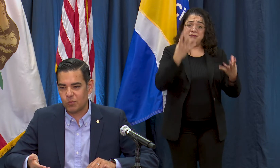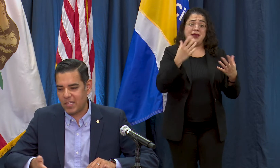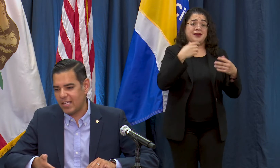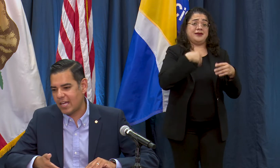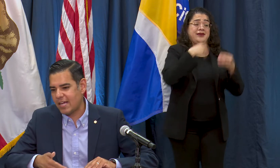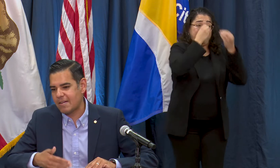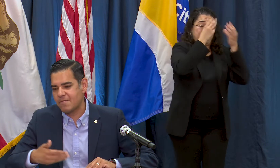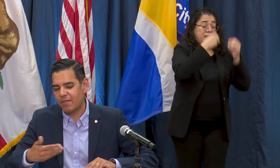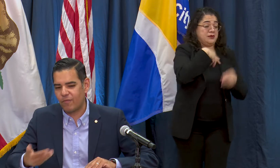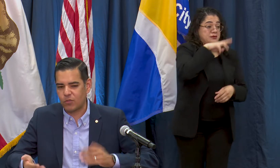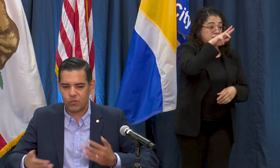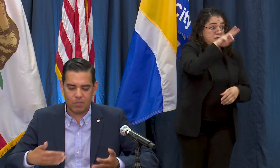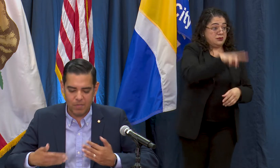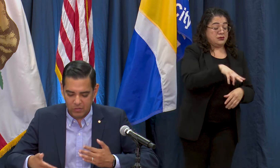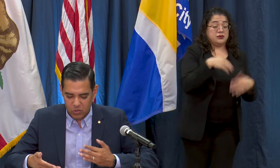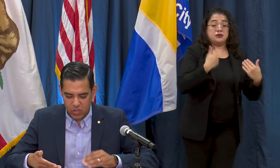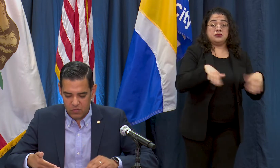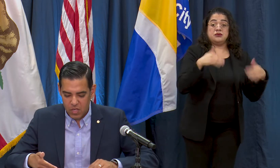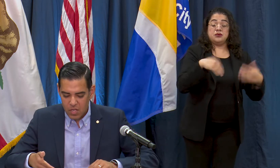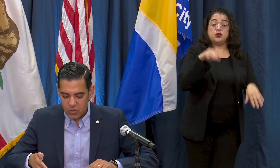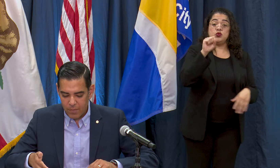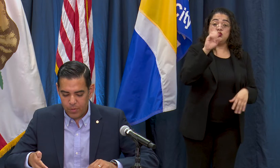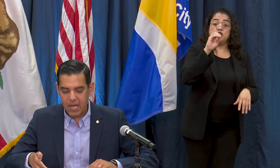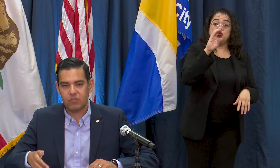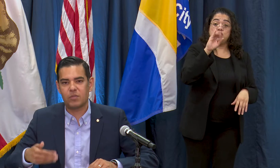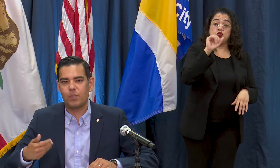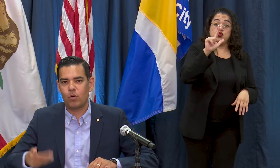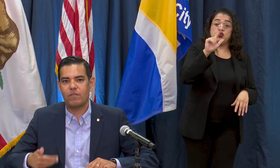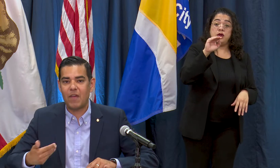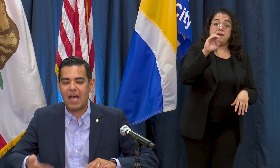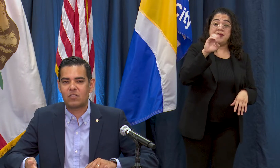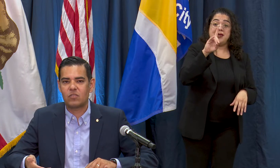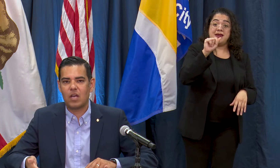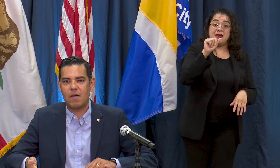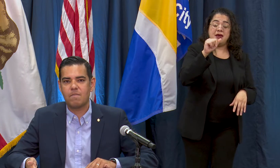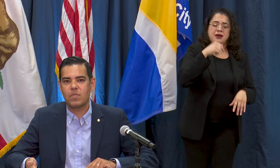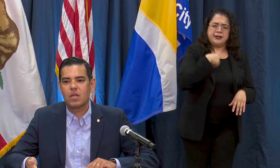media, folks will send me messages, so I put out some important facts and